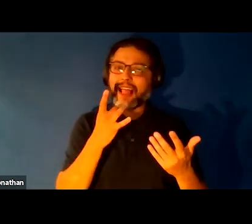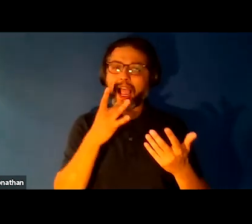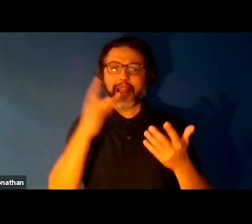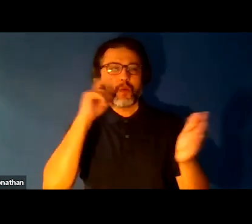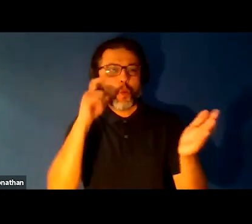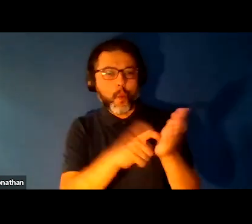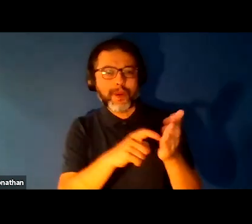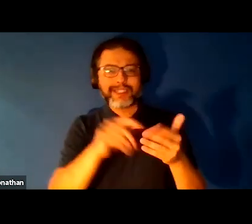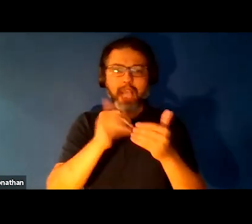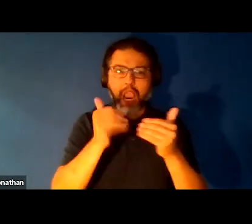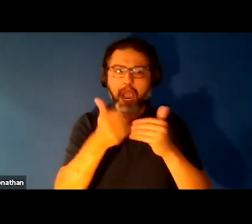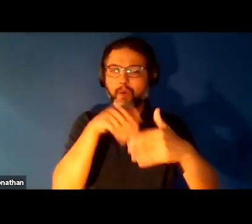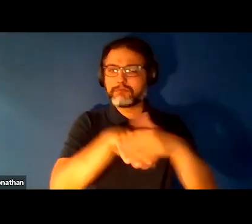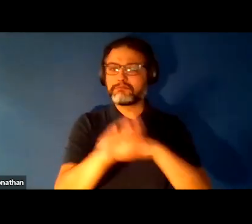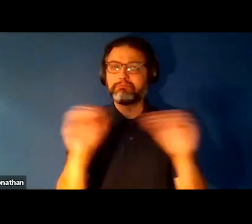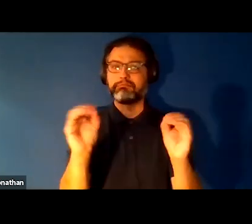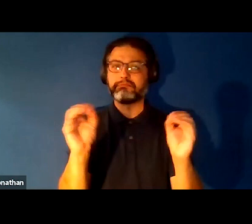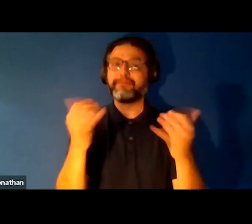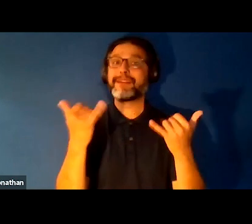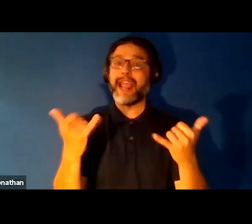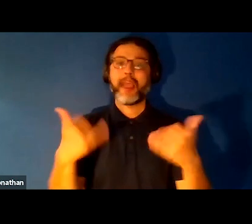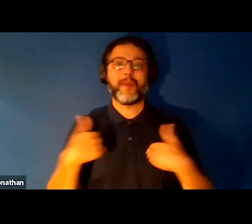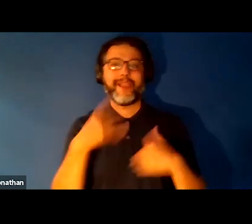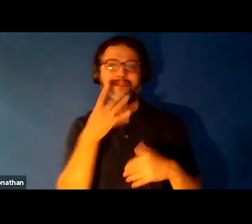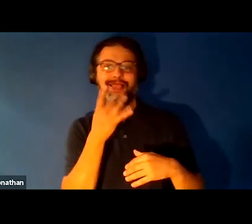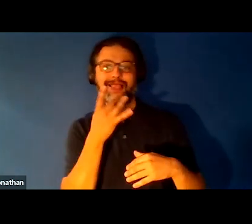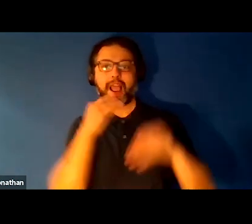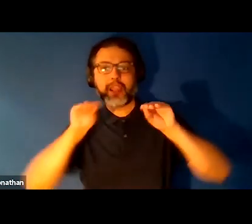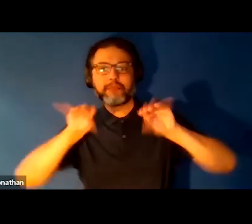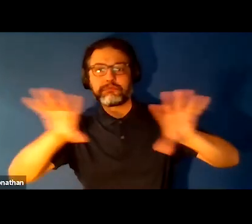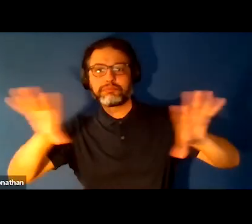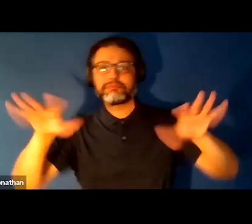a canopy, and a striated ceiling element.